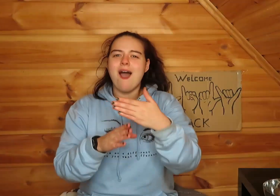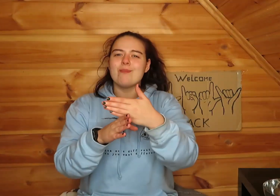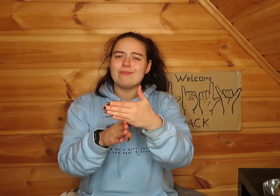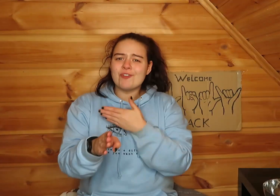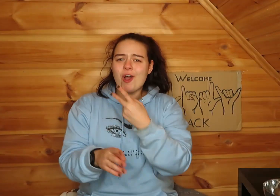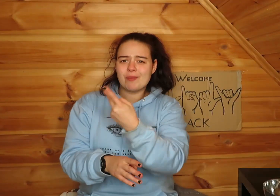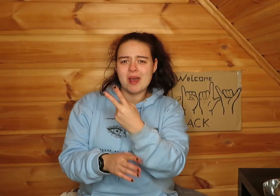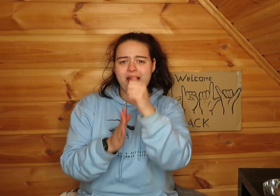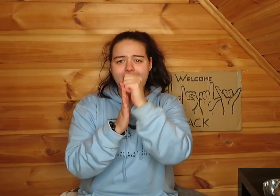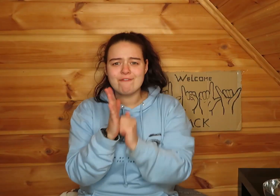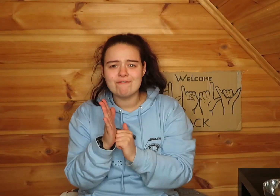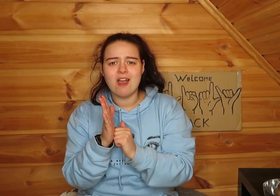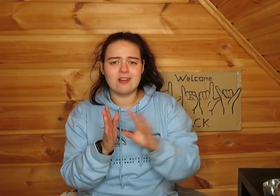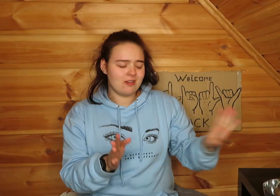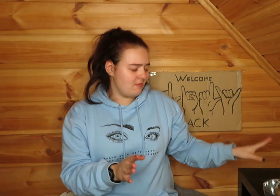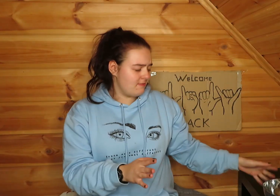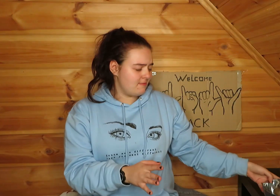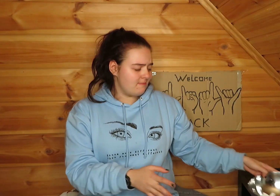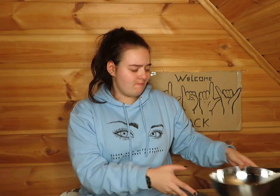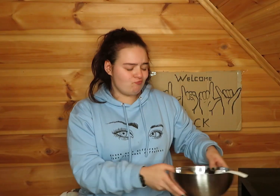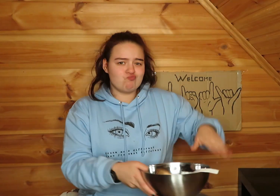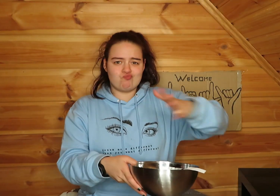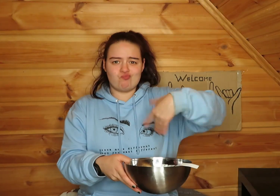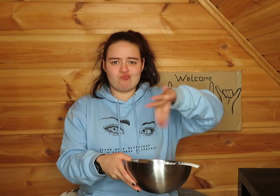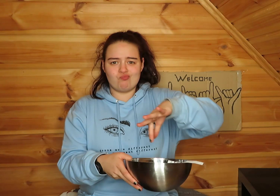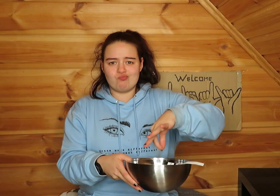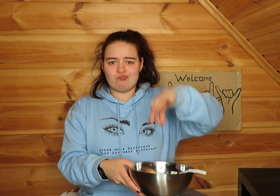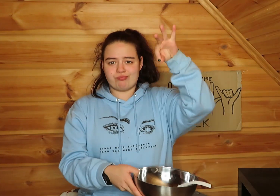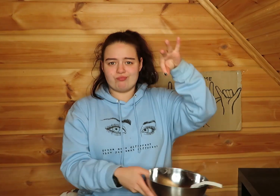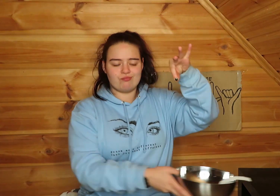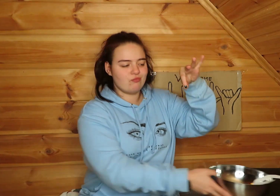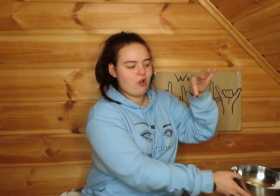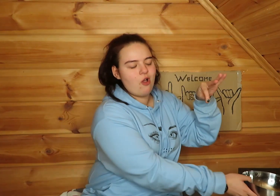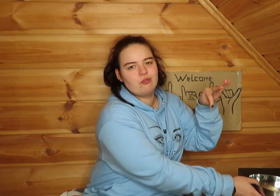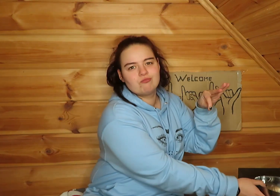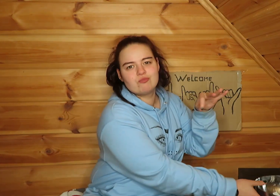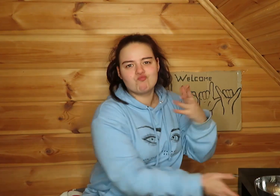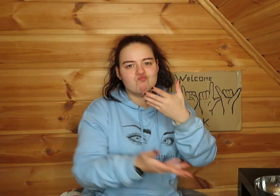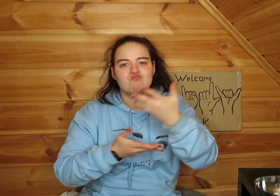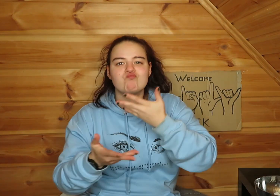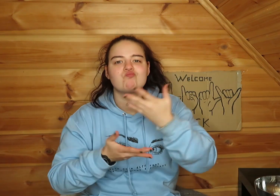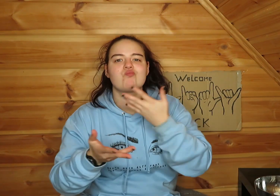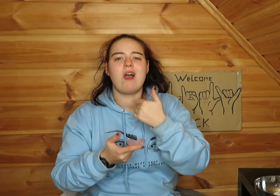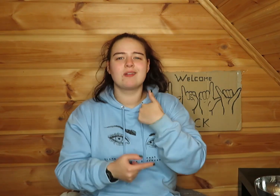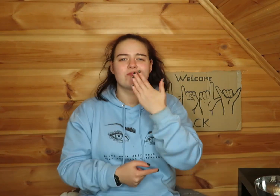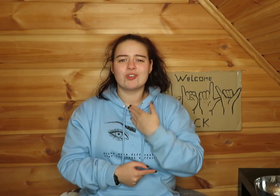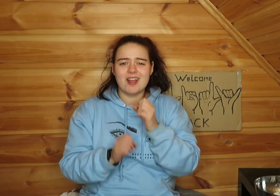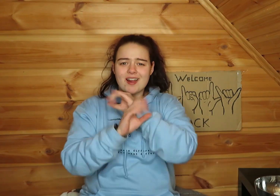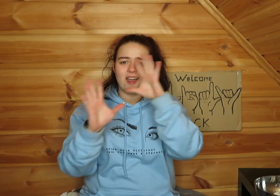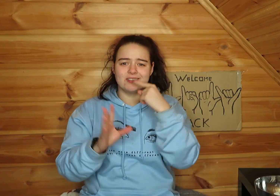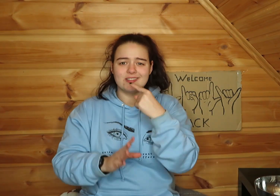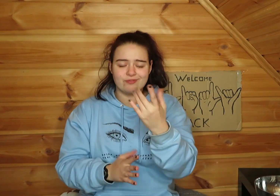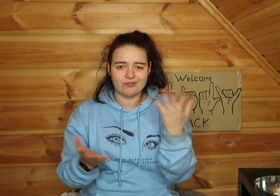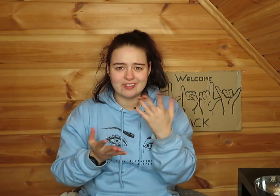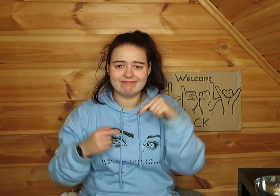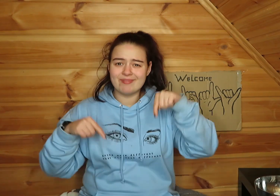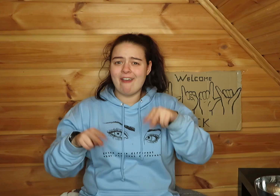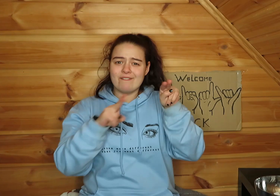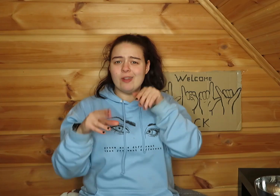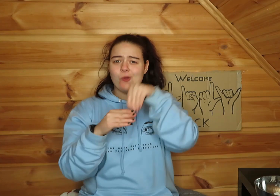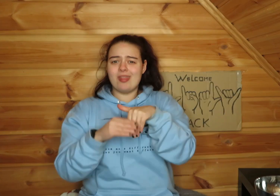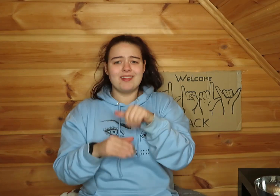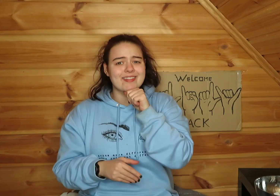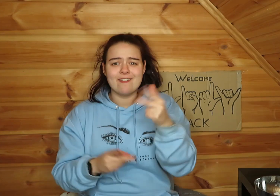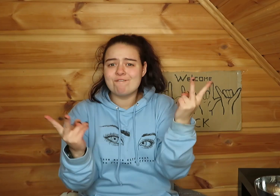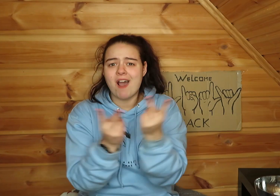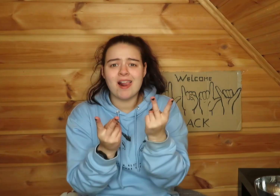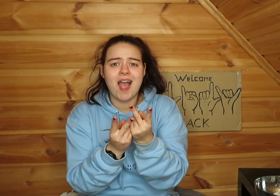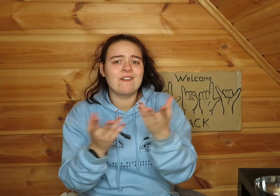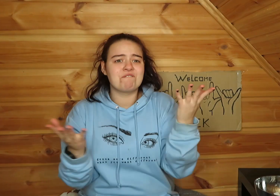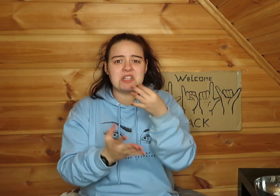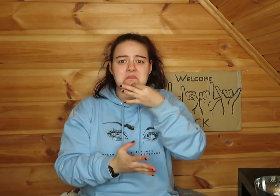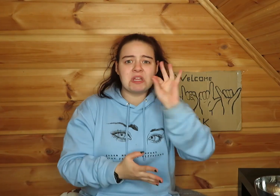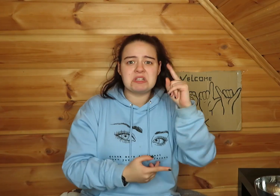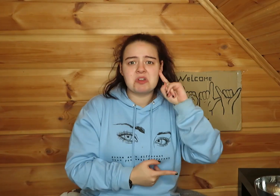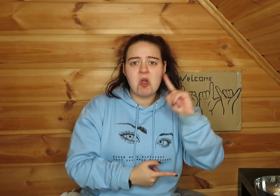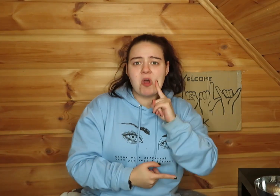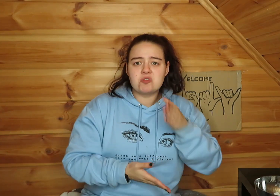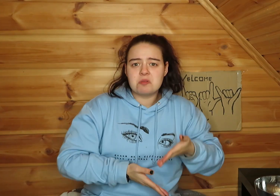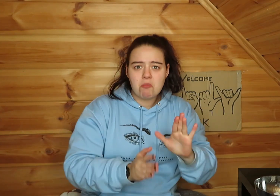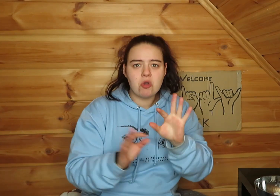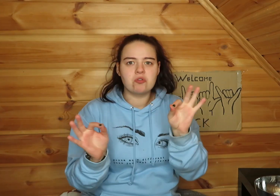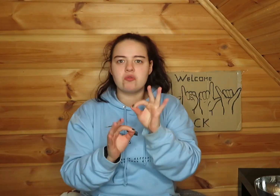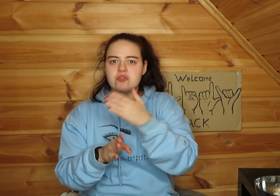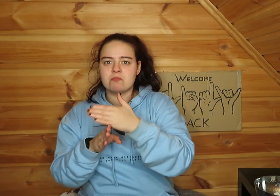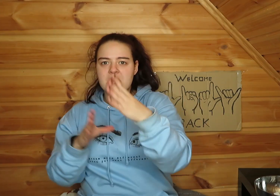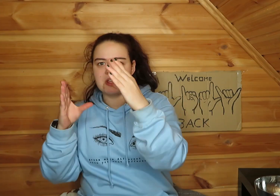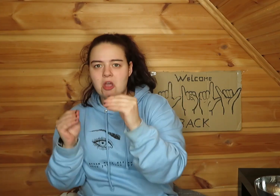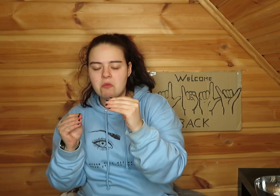So before we begin choosing the questions I want to clearly state that this video isn´t about what is better…being born deaf or late-deafened.